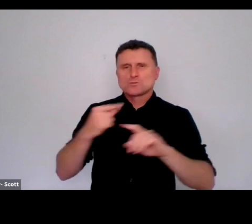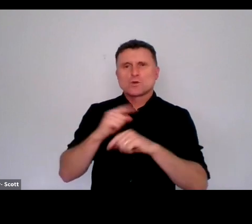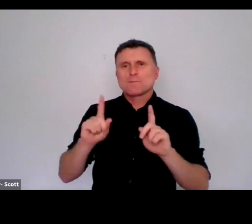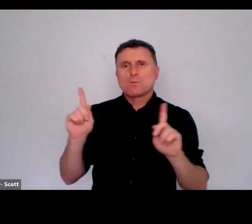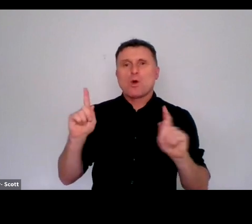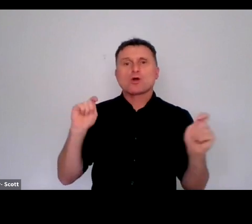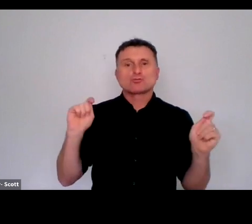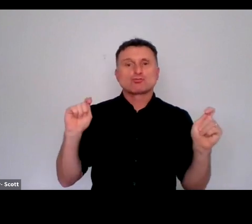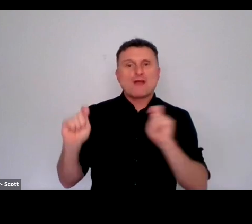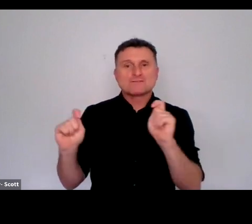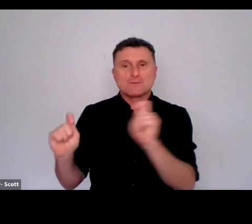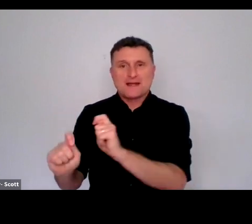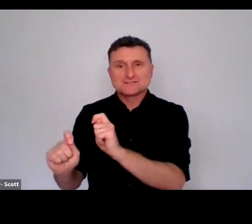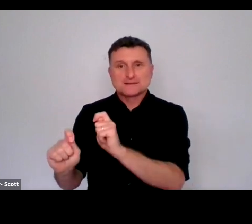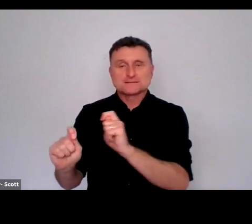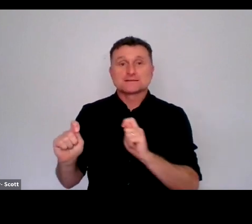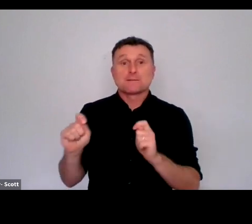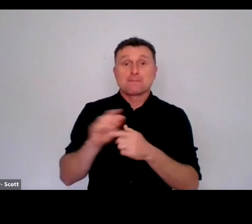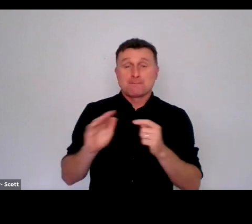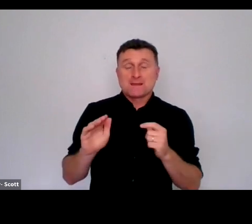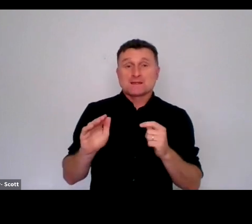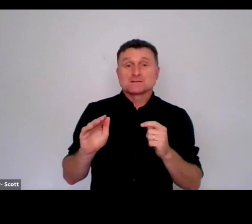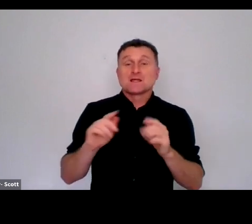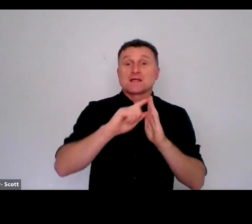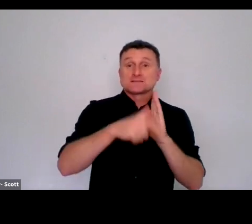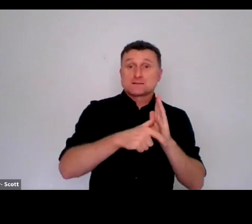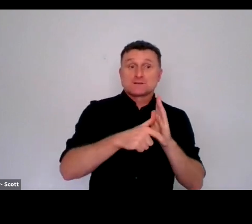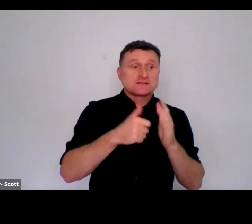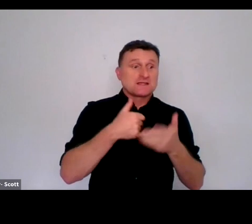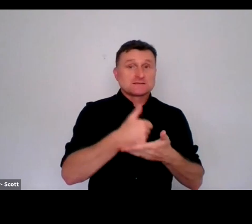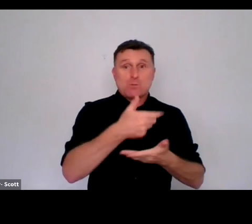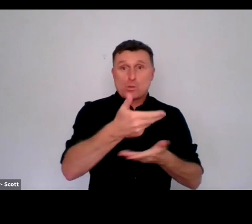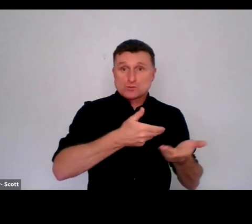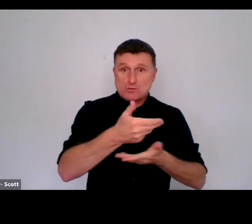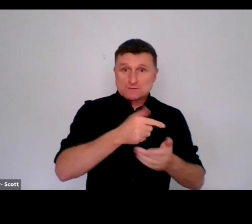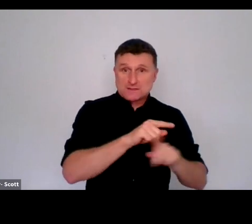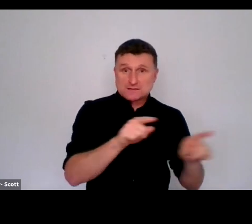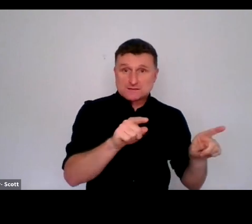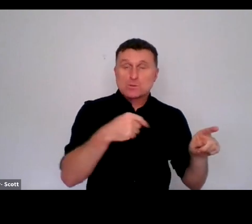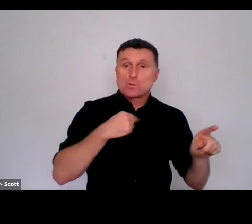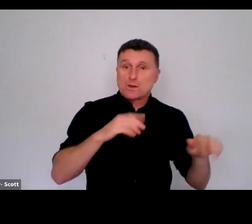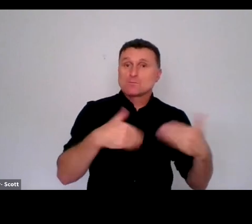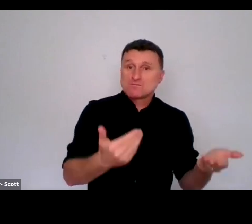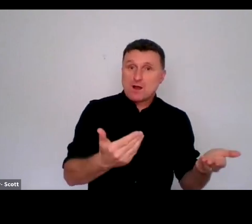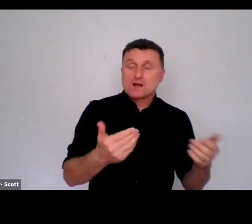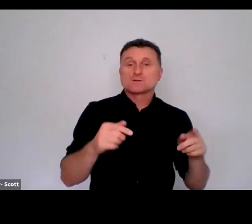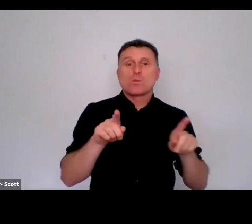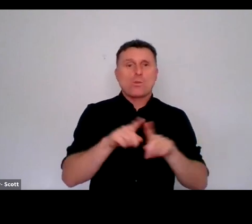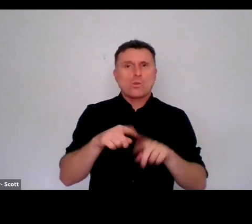That’s both in respect of disability support services that we provide and also influencing how other government agencies work.